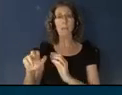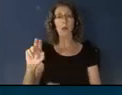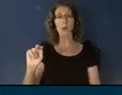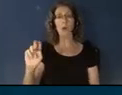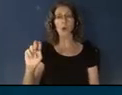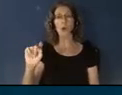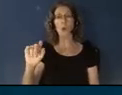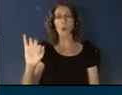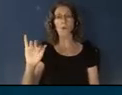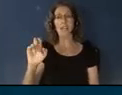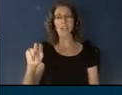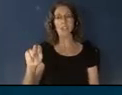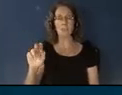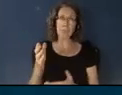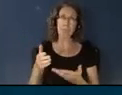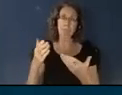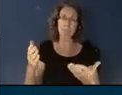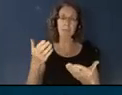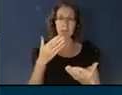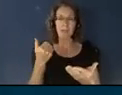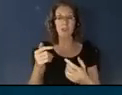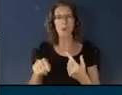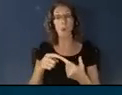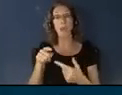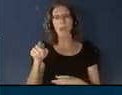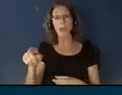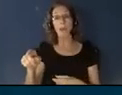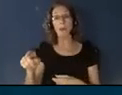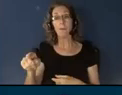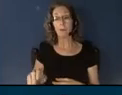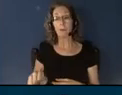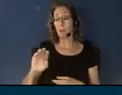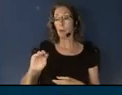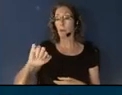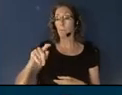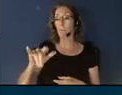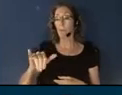highly suggest to do because once the Mighty Network starts to get really busy, you're going